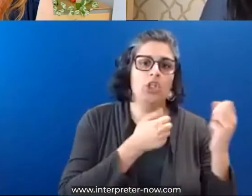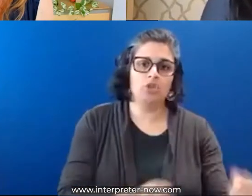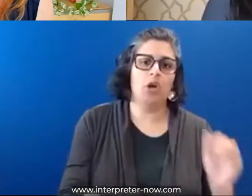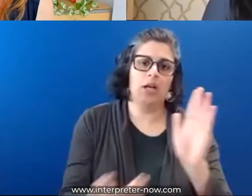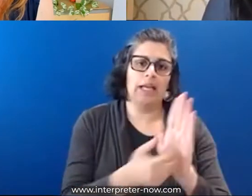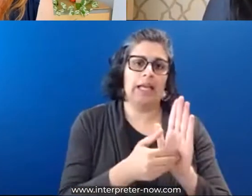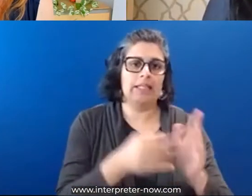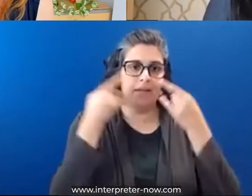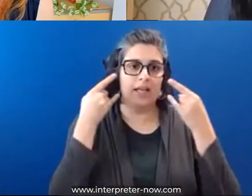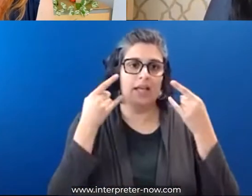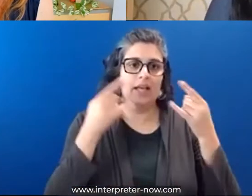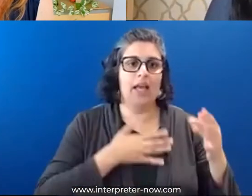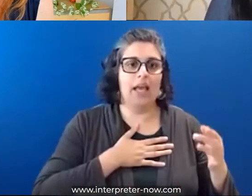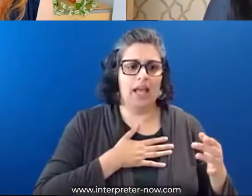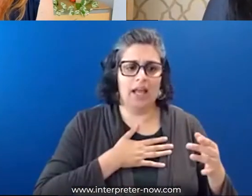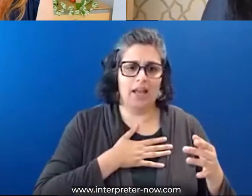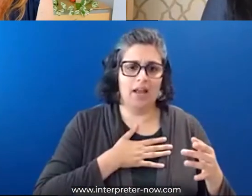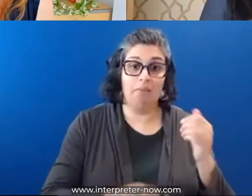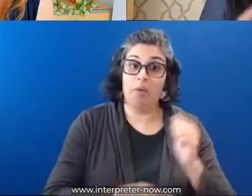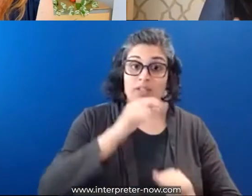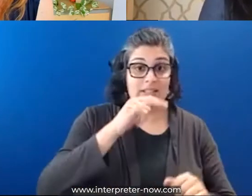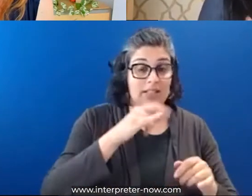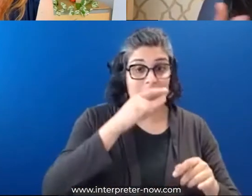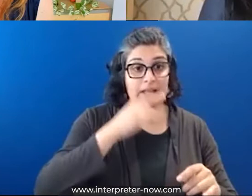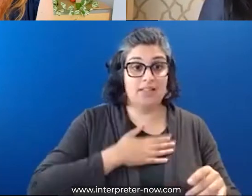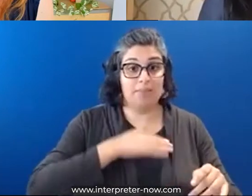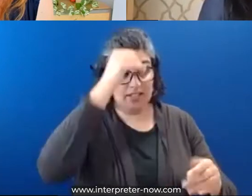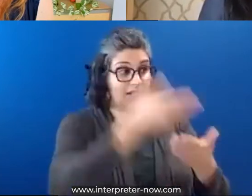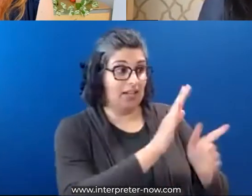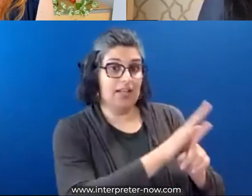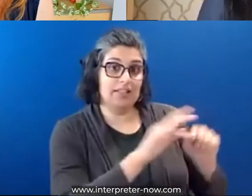on my son's baseball team, I could talk and say tell me more.